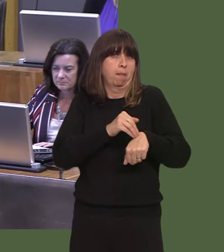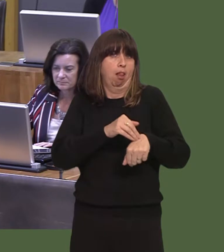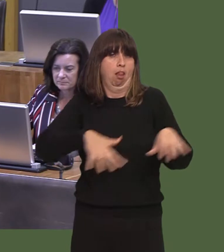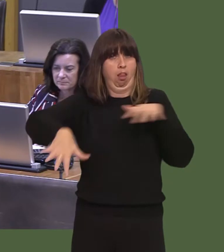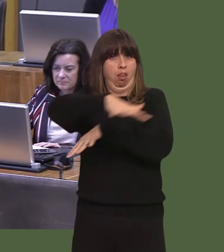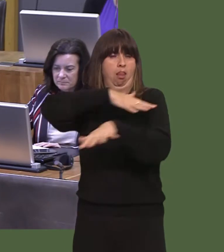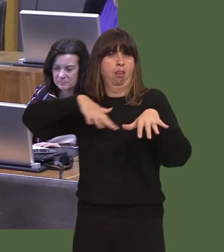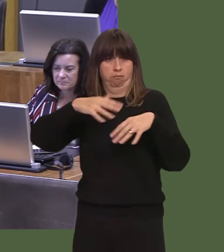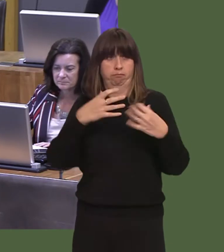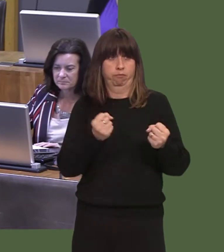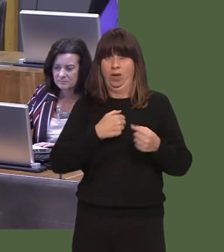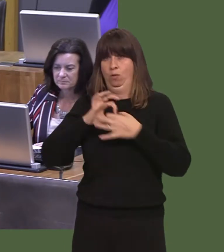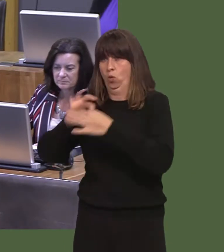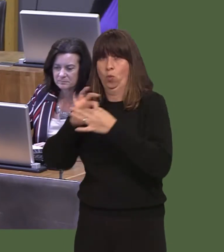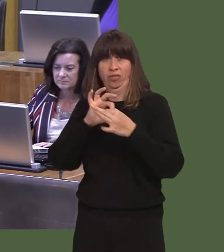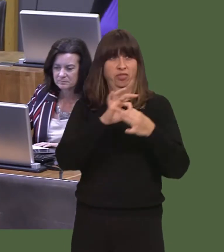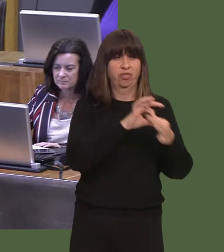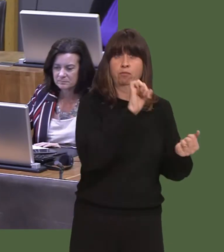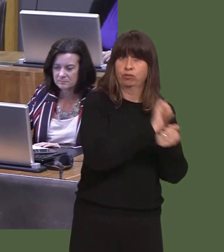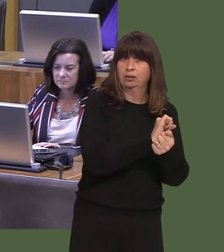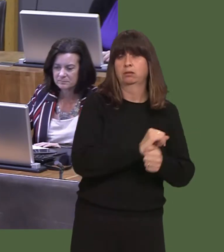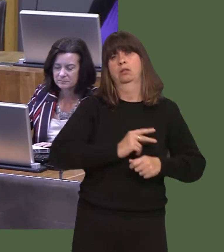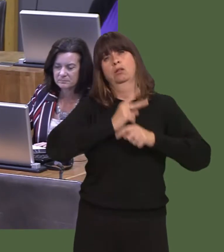do work with a range of partners, including Her Majesty's Prison and Probation Service